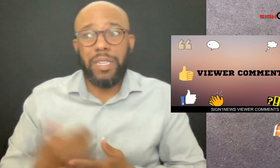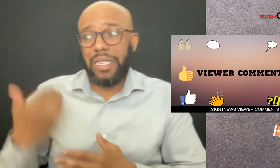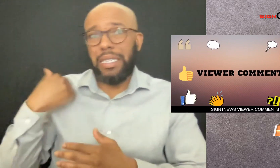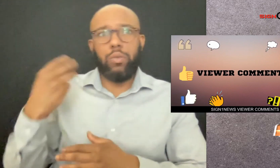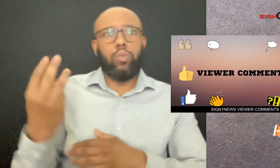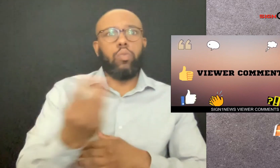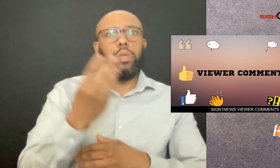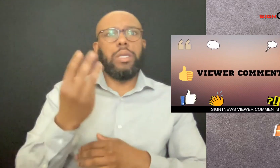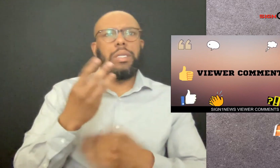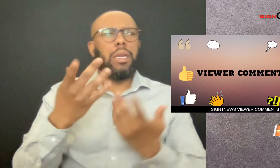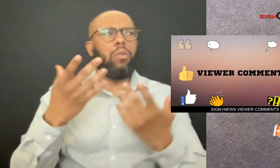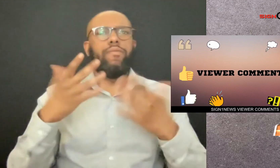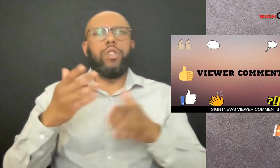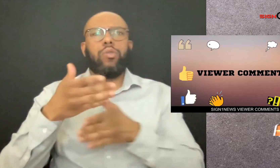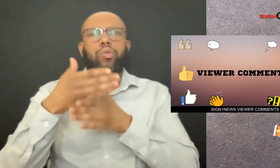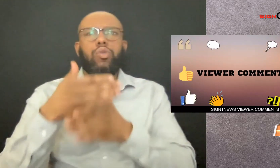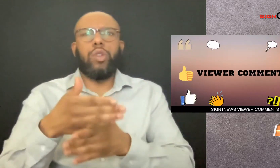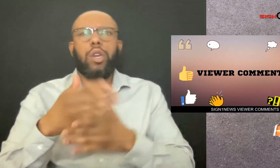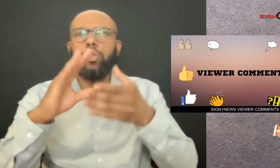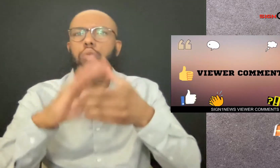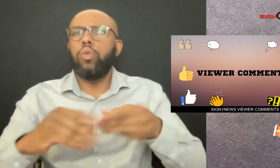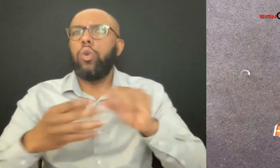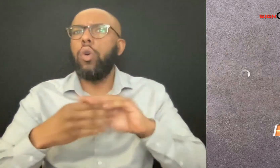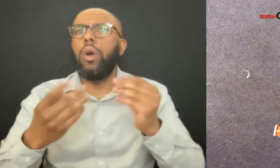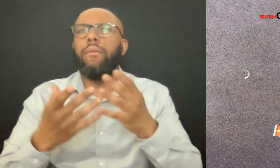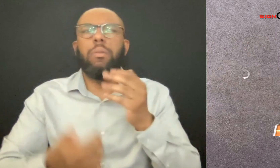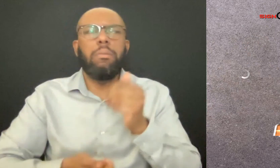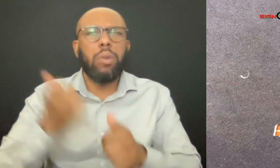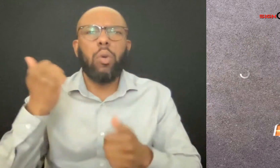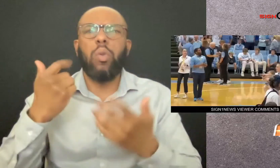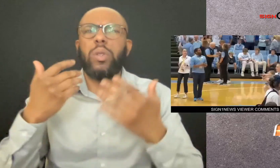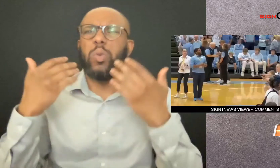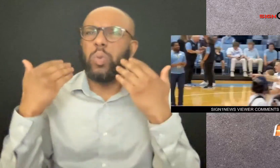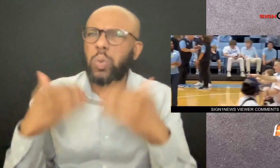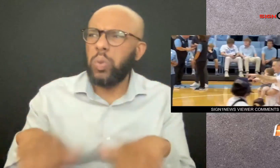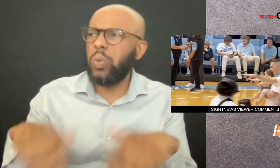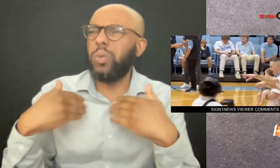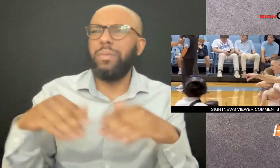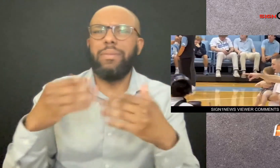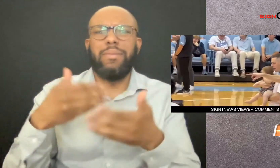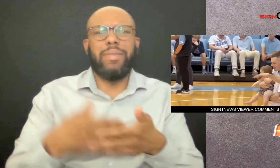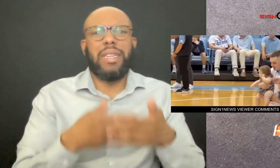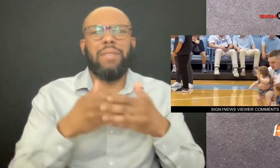On Wednesday, we share the story of the most intense baby crawling contest ever.